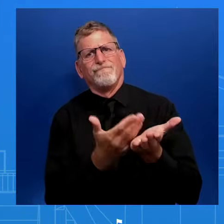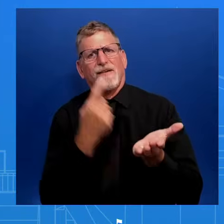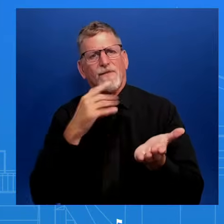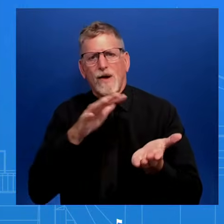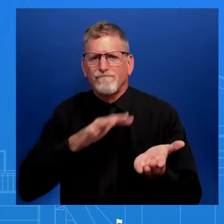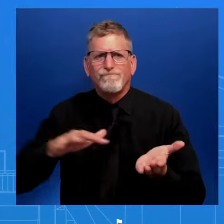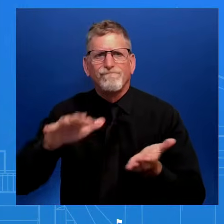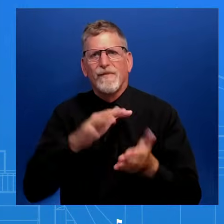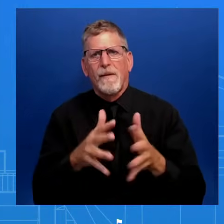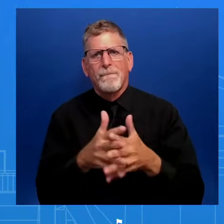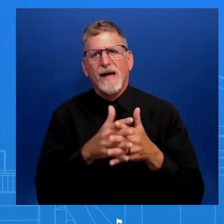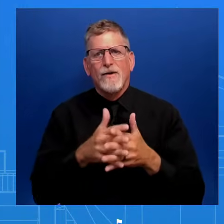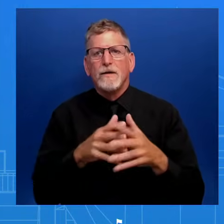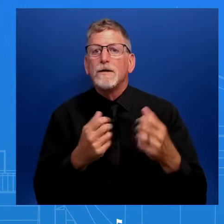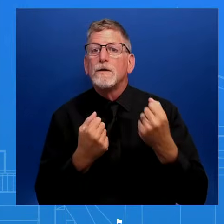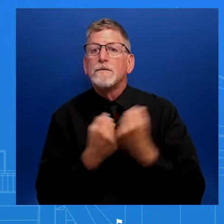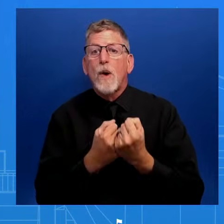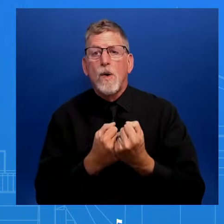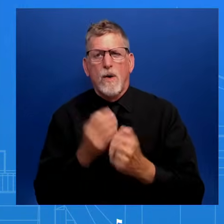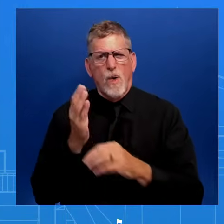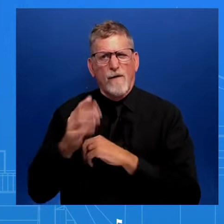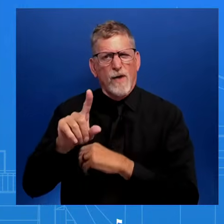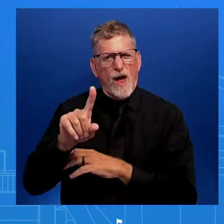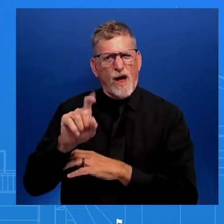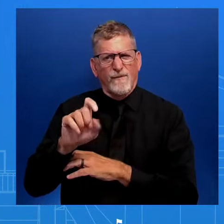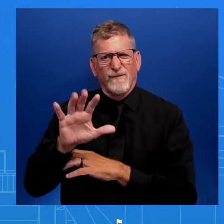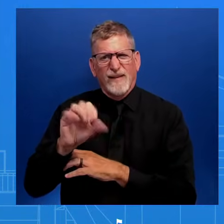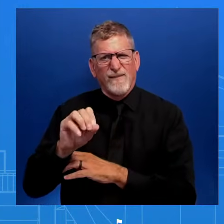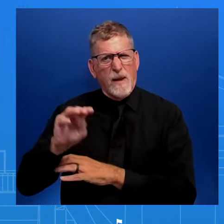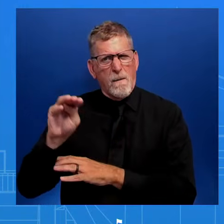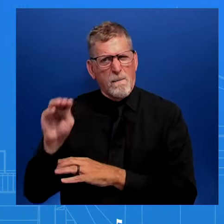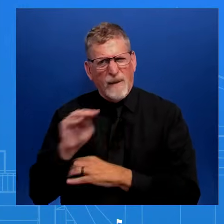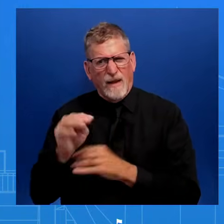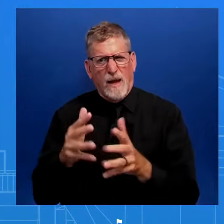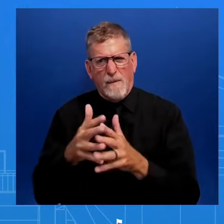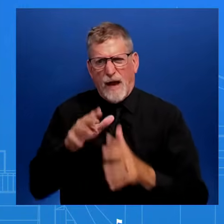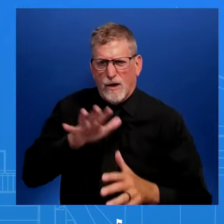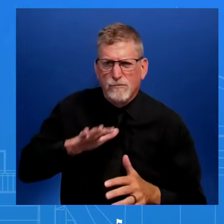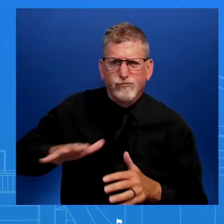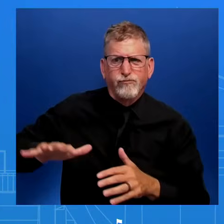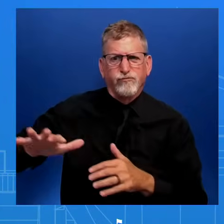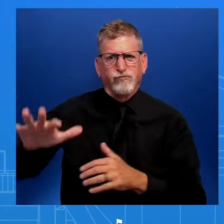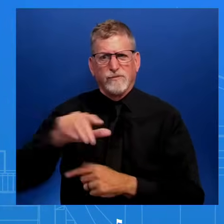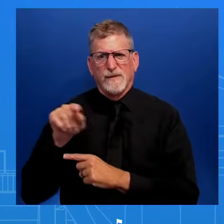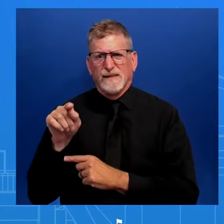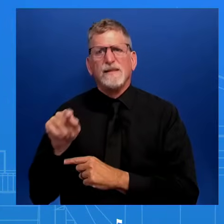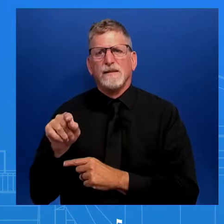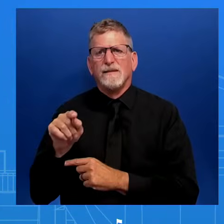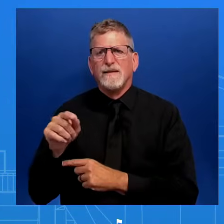or, to paraphrase what U.N. Secretary-General Guterres said just now, just moments ago, and I quote,